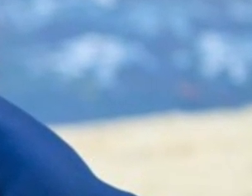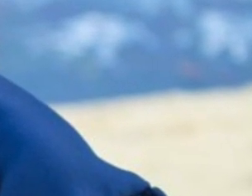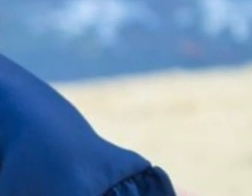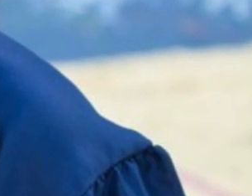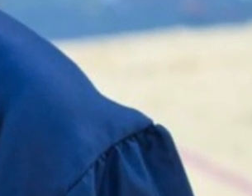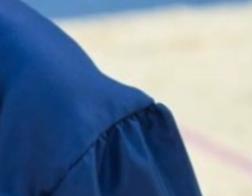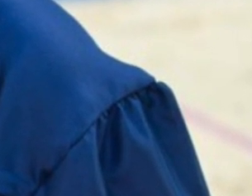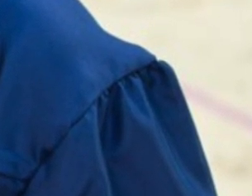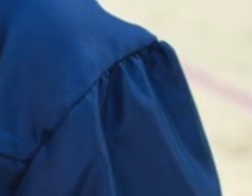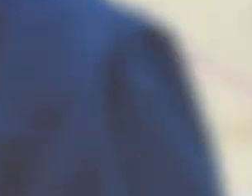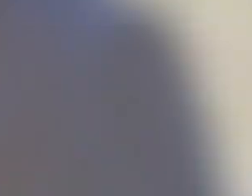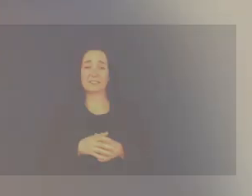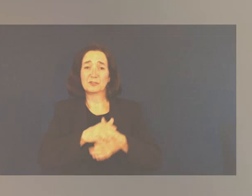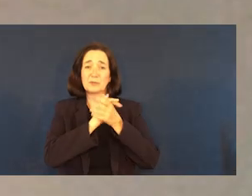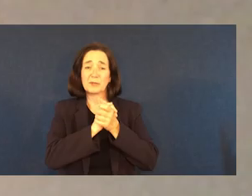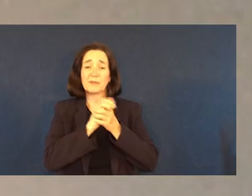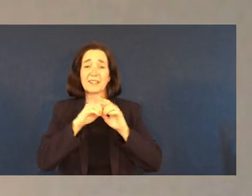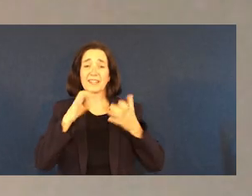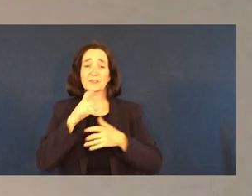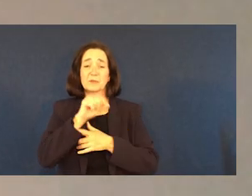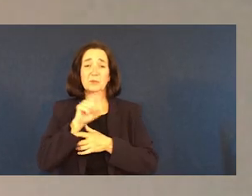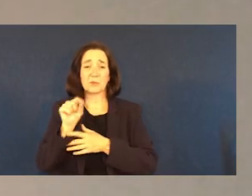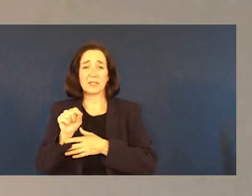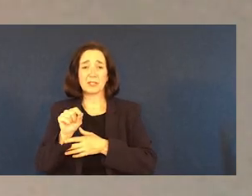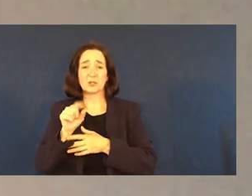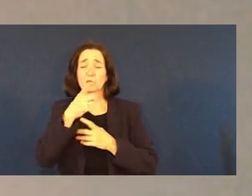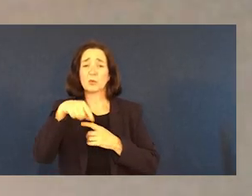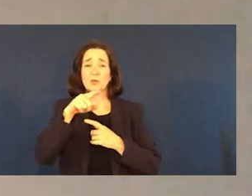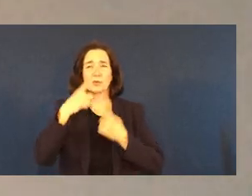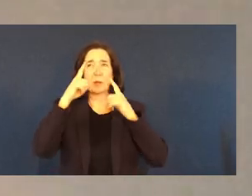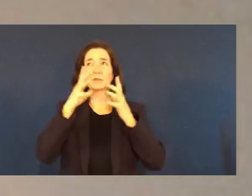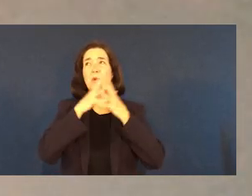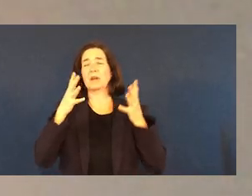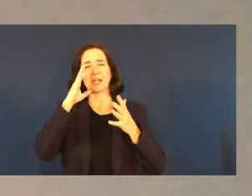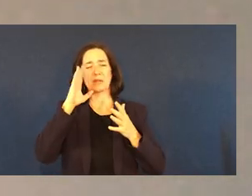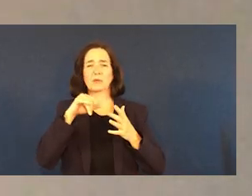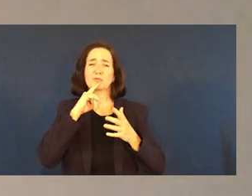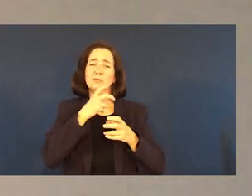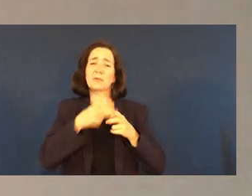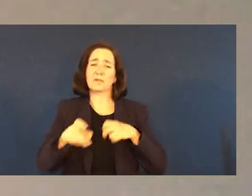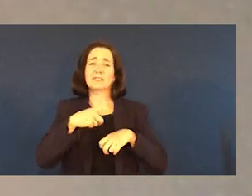Congratulations to the Class of 2020. You all have accomplished so much, and I know it's an incredibly tough time and I wish that I could be at commencement just like you